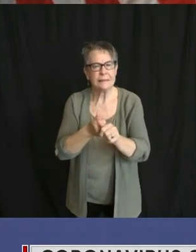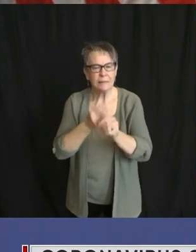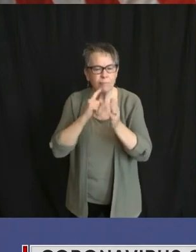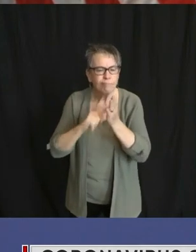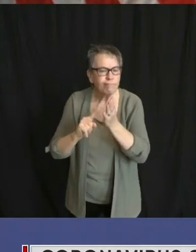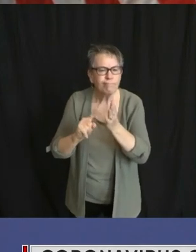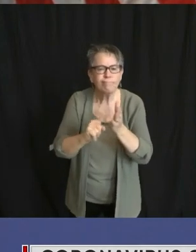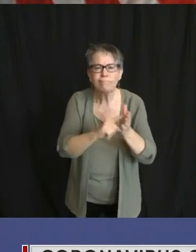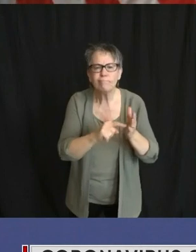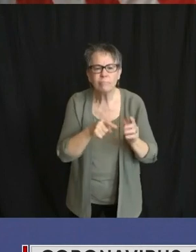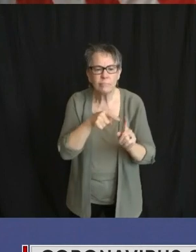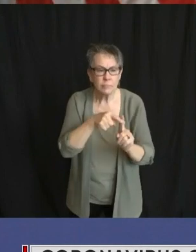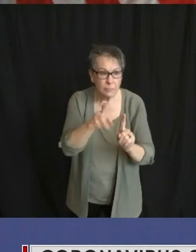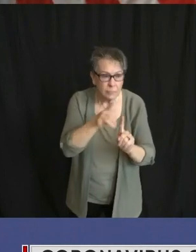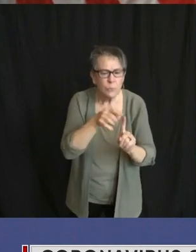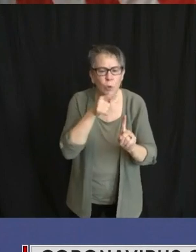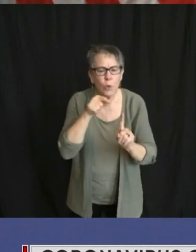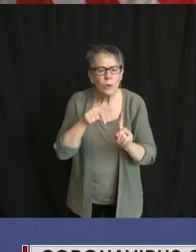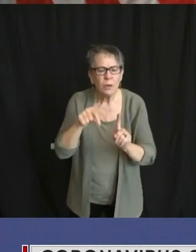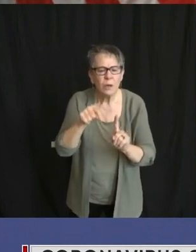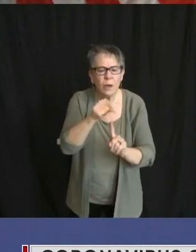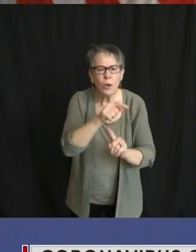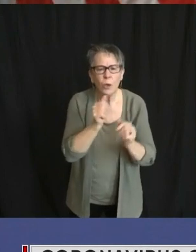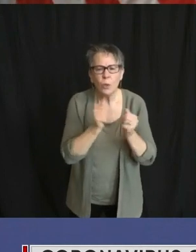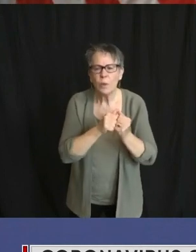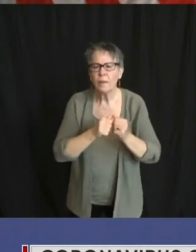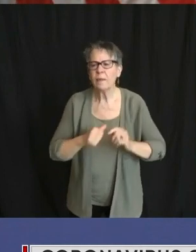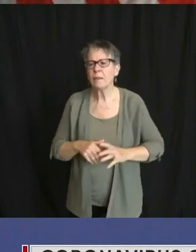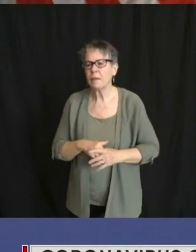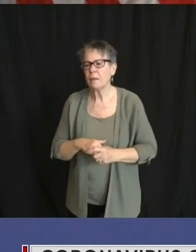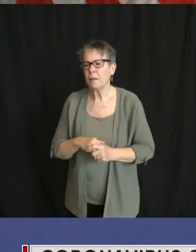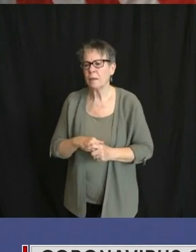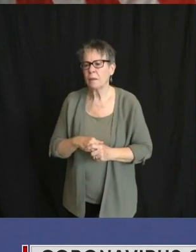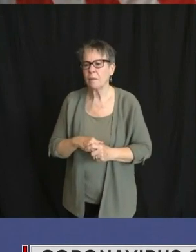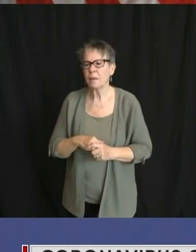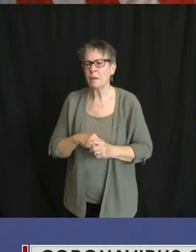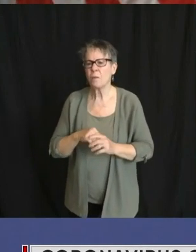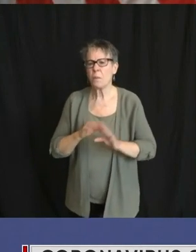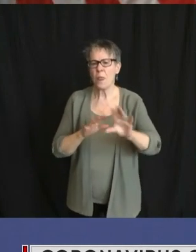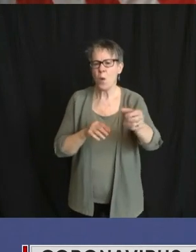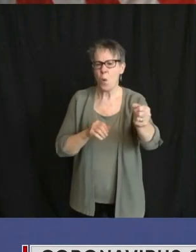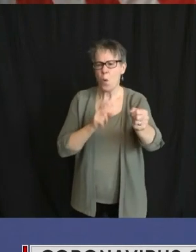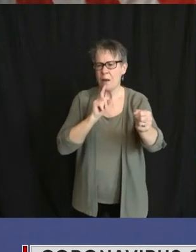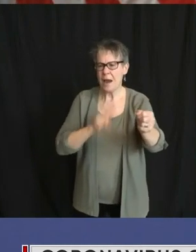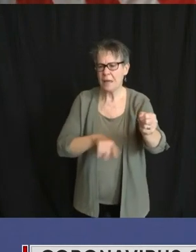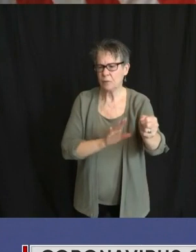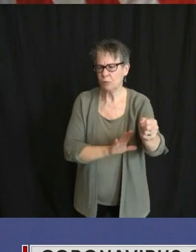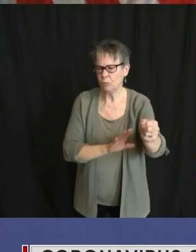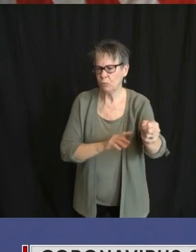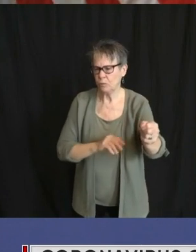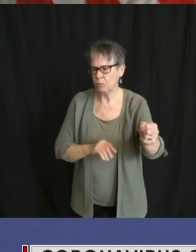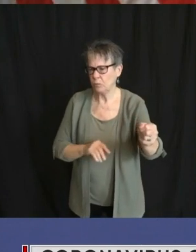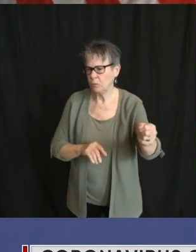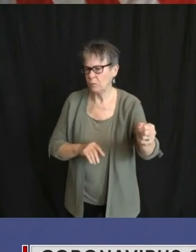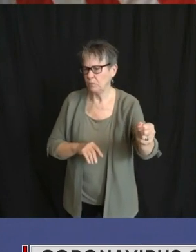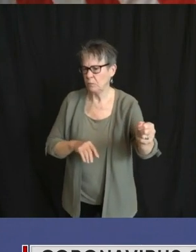EPIDEMIOLOGIST. BUT YOU MAKE A VERY GOOD, I WILL MAKE TWO POINTS, NUMBER ONE, WE HAVE GOT AN ARMY RIGHT